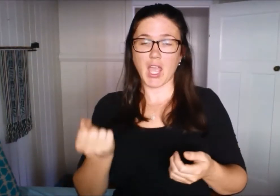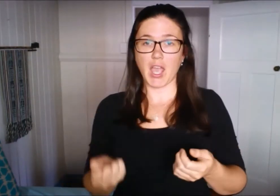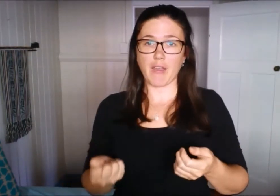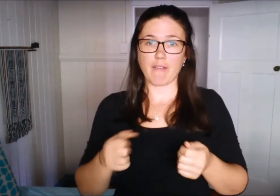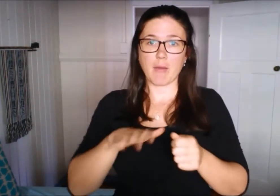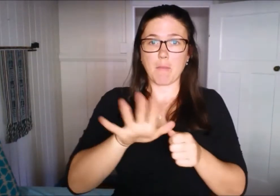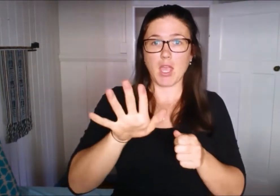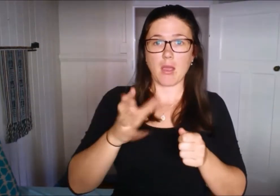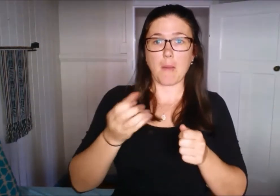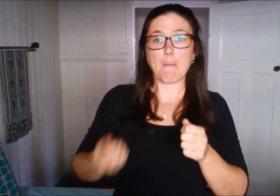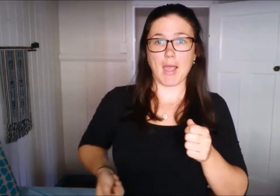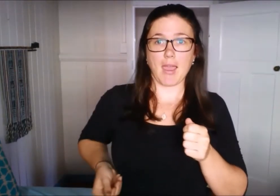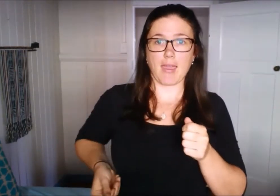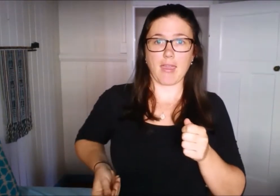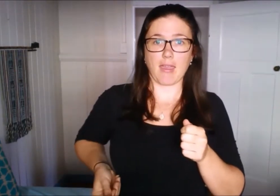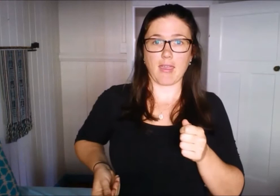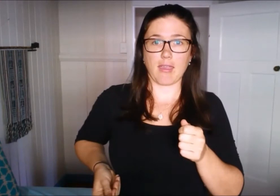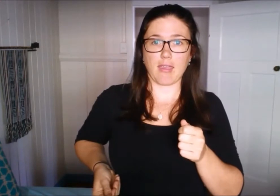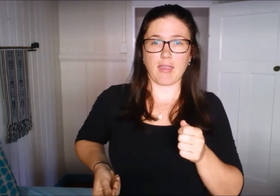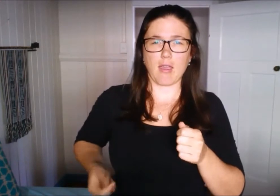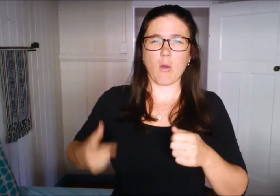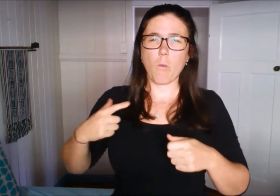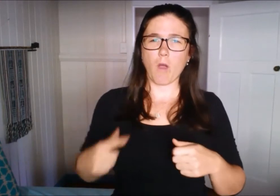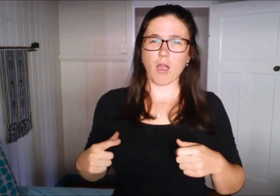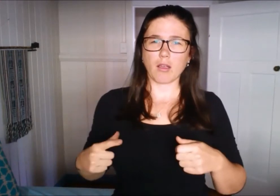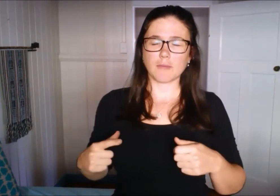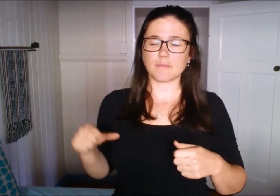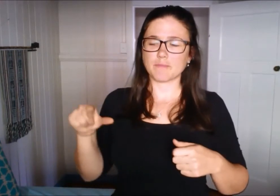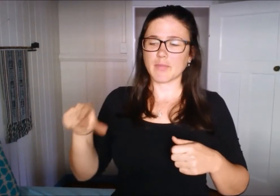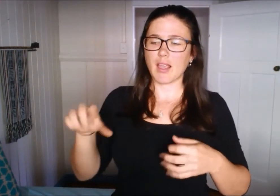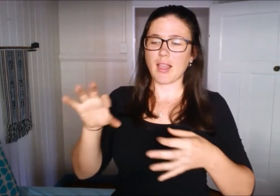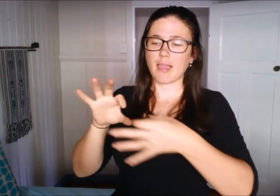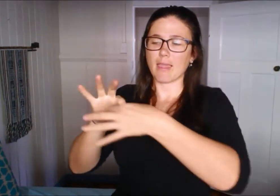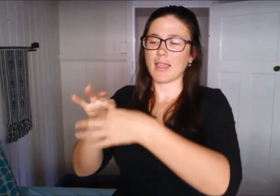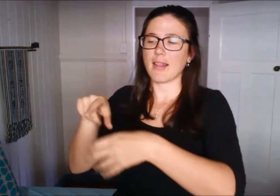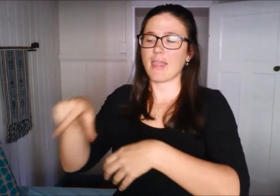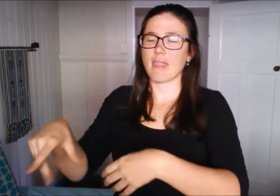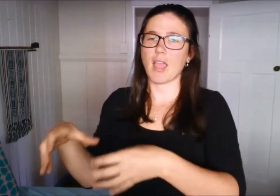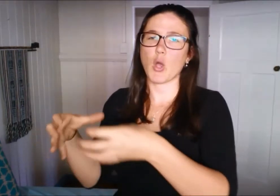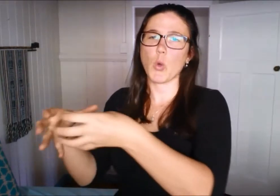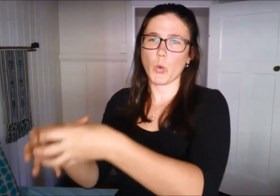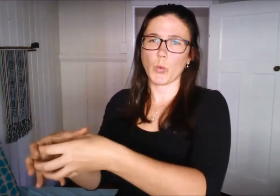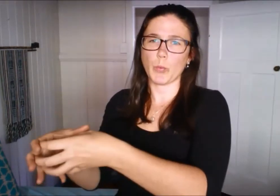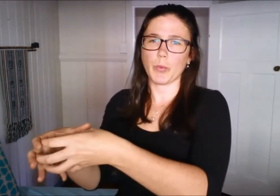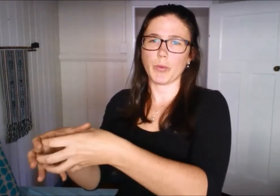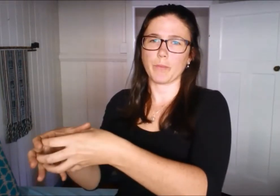and better pay because of their group membership.